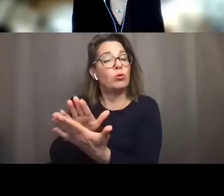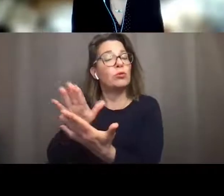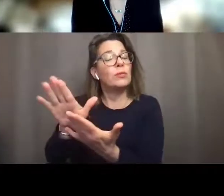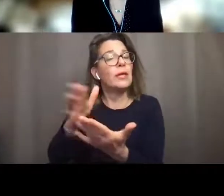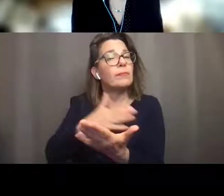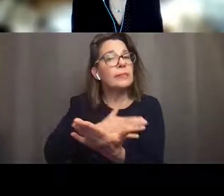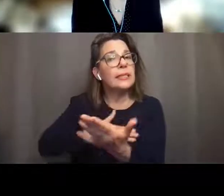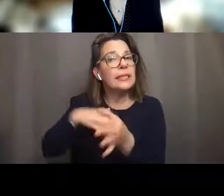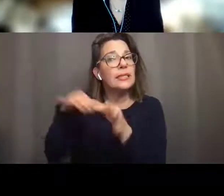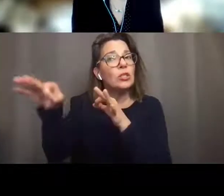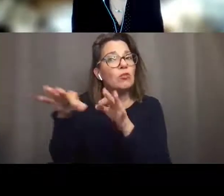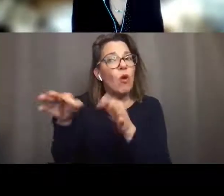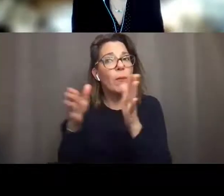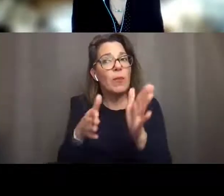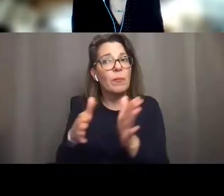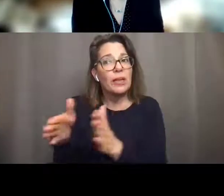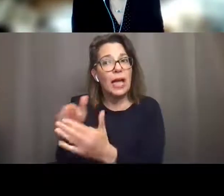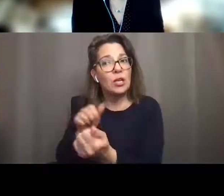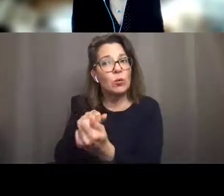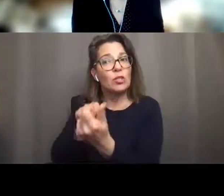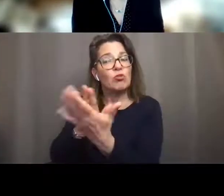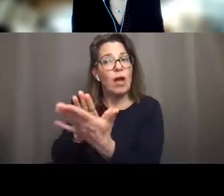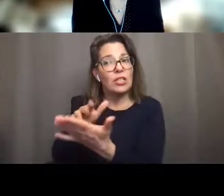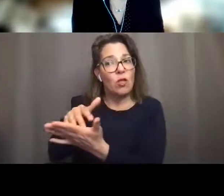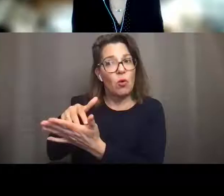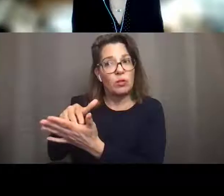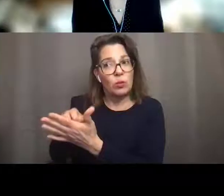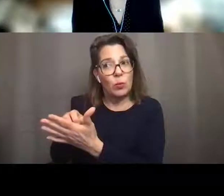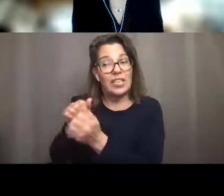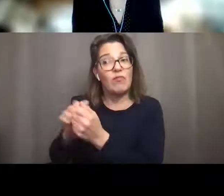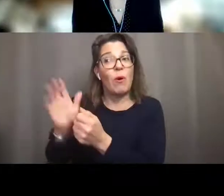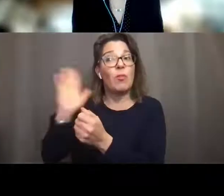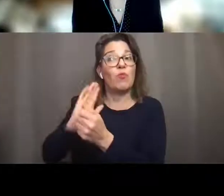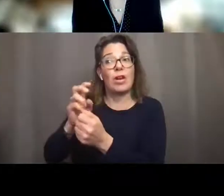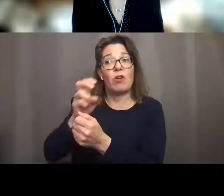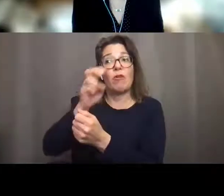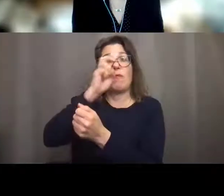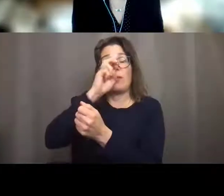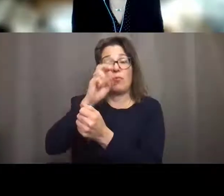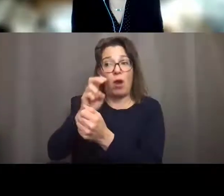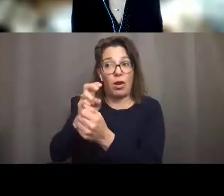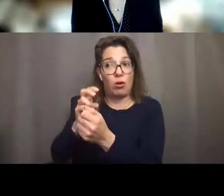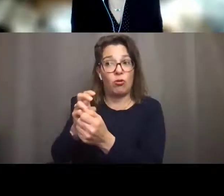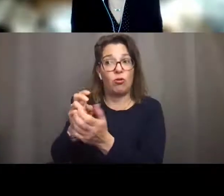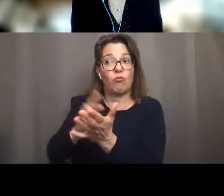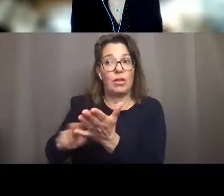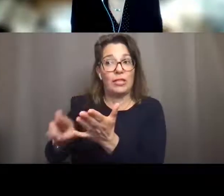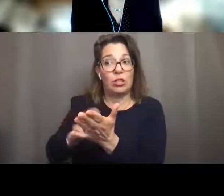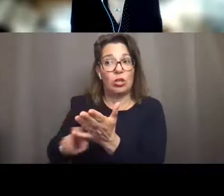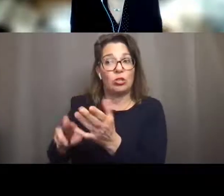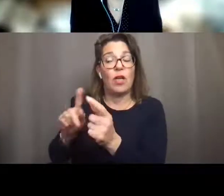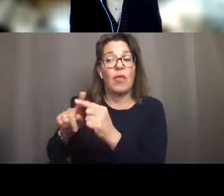to address any weaknesses in the rigor of the prior research that serve as the key support for the proposed project.